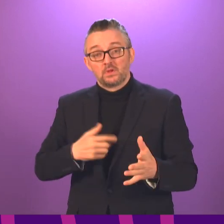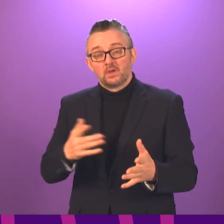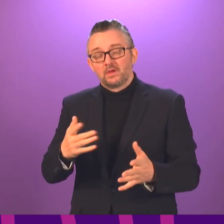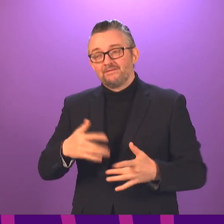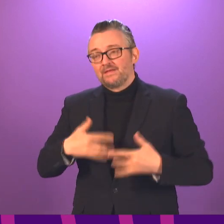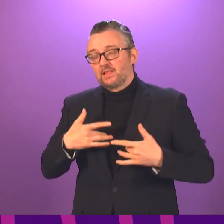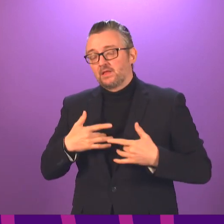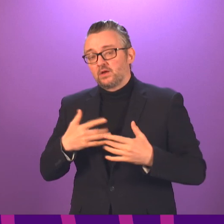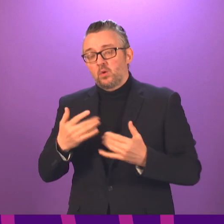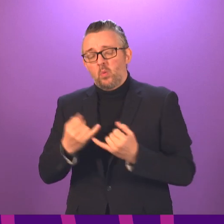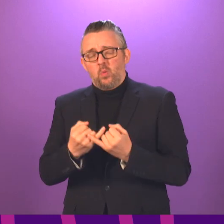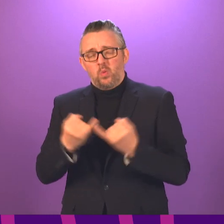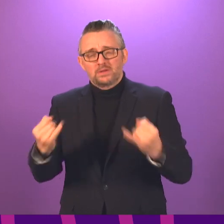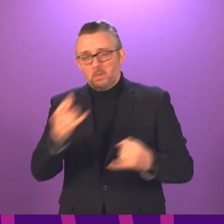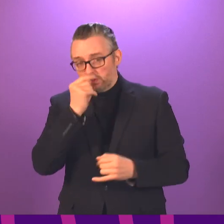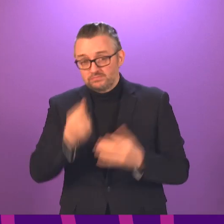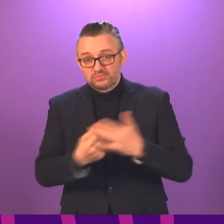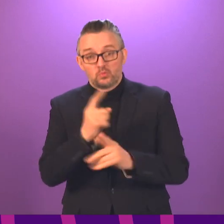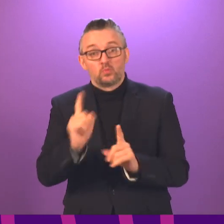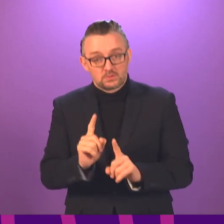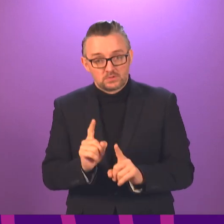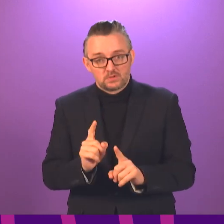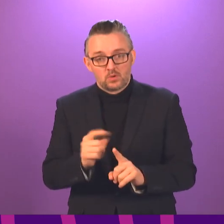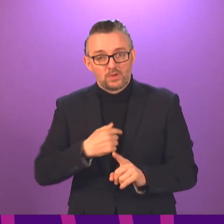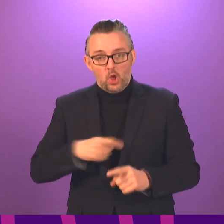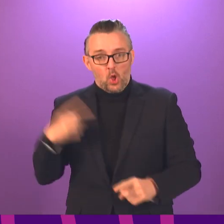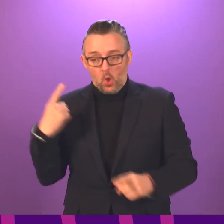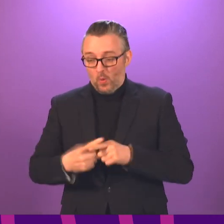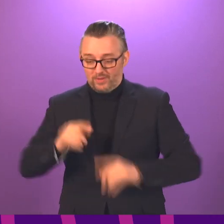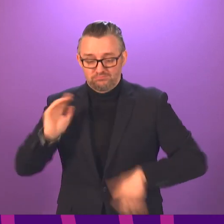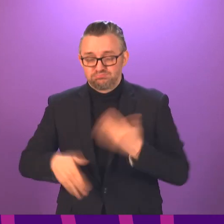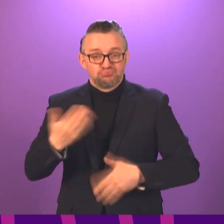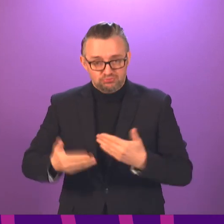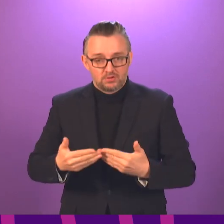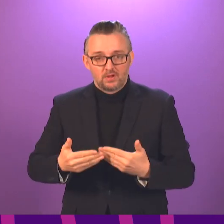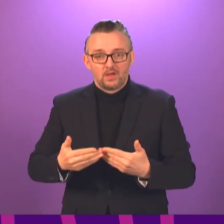would make that less likely would be moving too quickly right now and jeopardising the